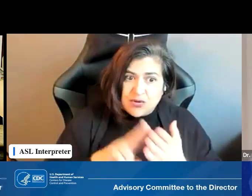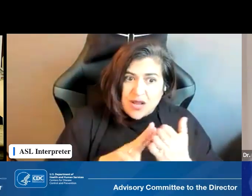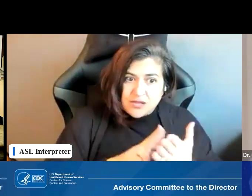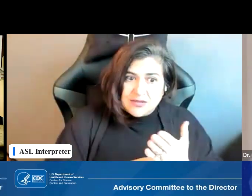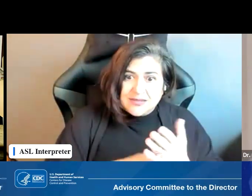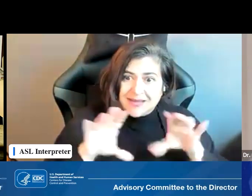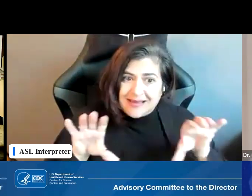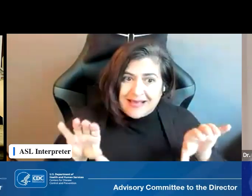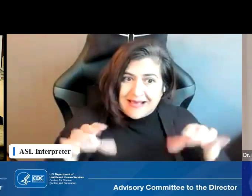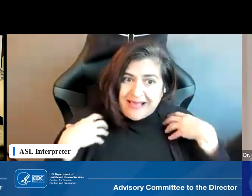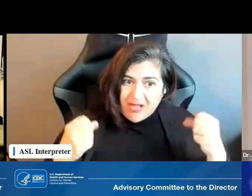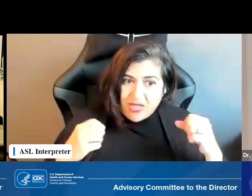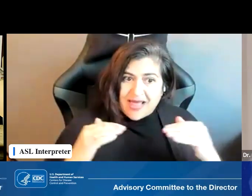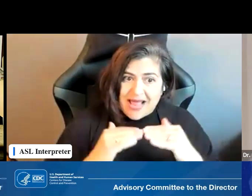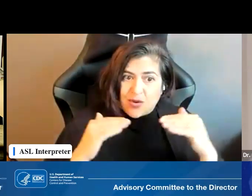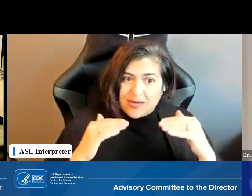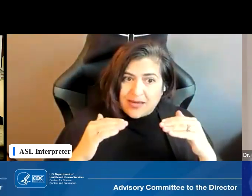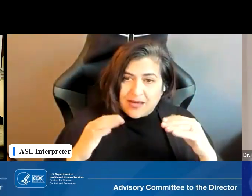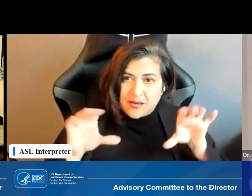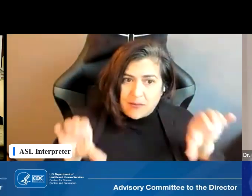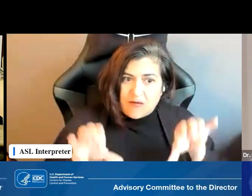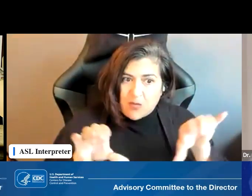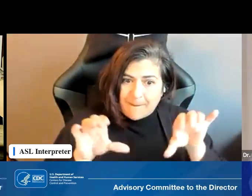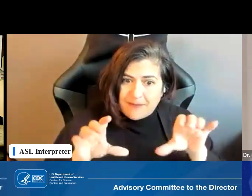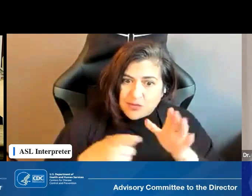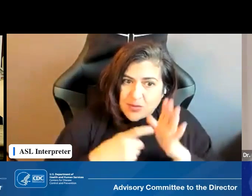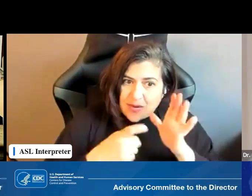and requirements, you can build in the part about having to share data."